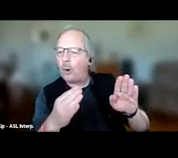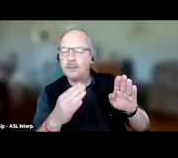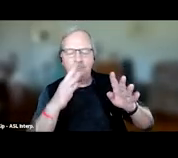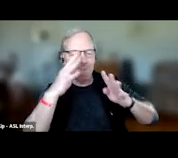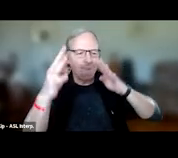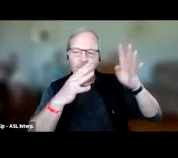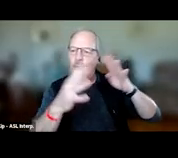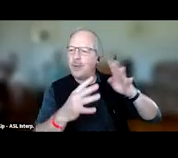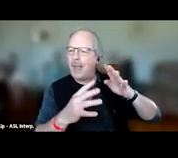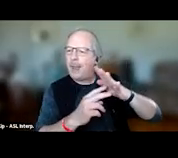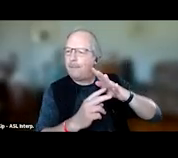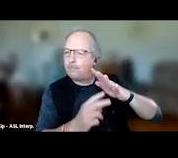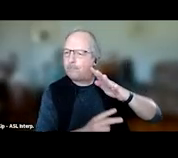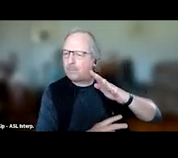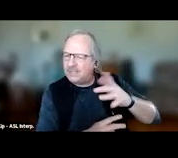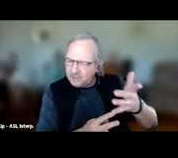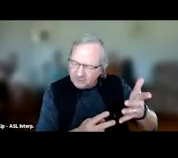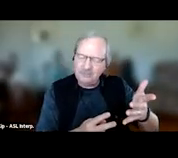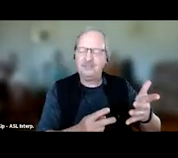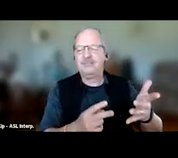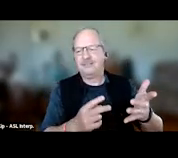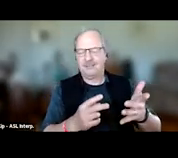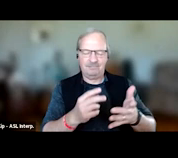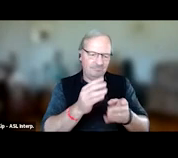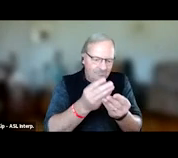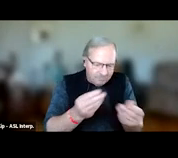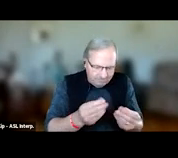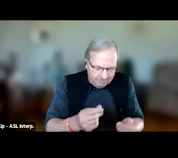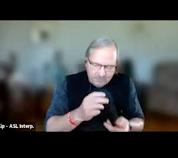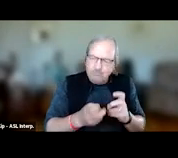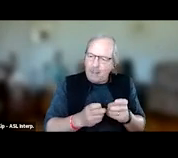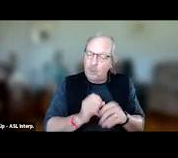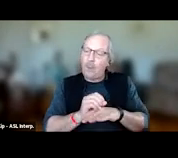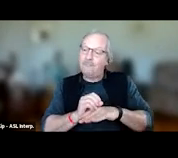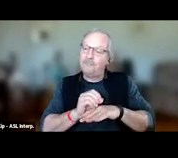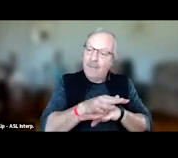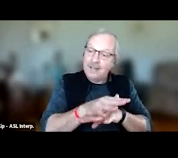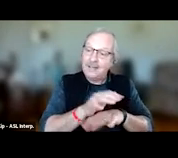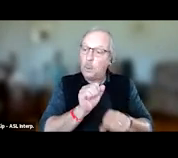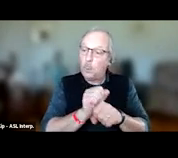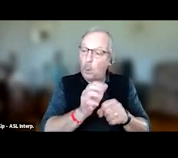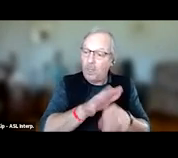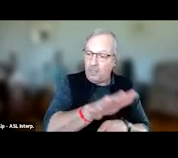workout problems to allow you to be able to effectively work with those local offices.